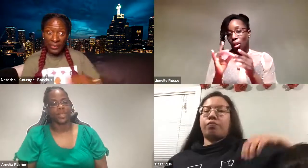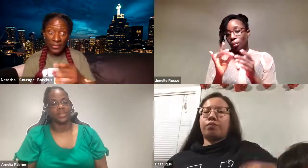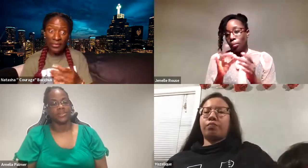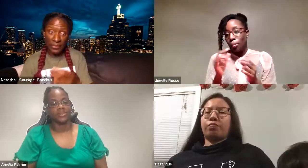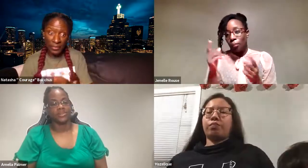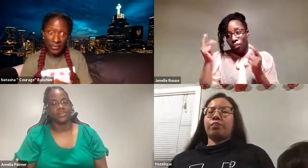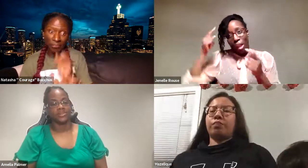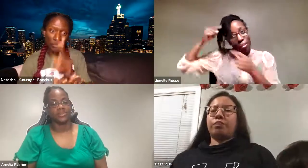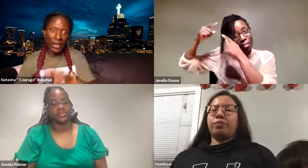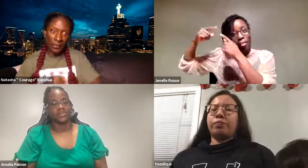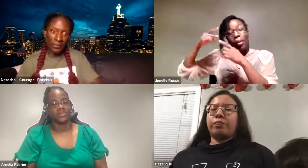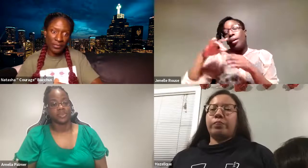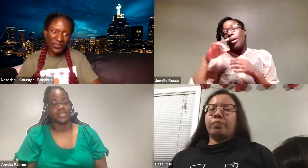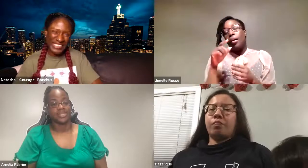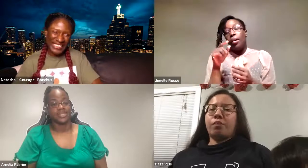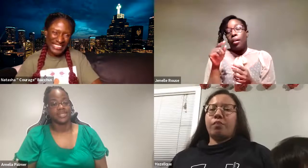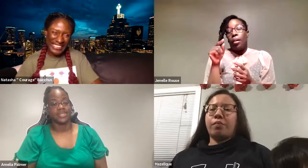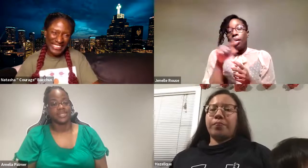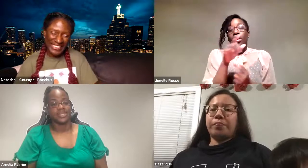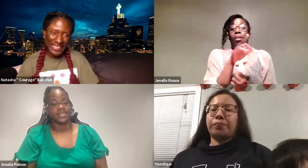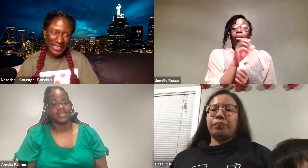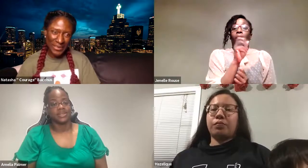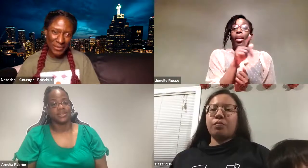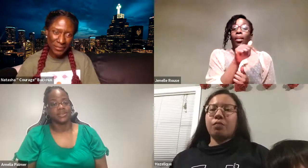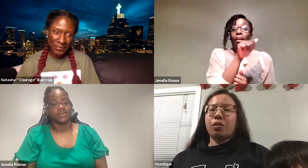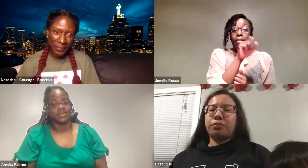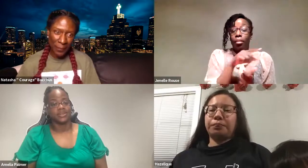okay i'm thinking... let me think what i'm gonna say, my brain's just catching up.